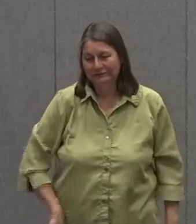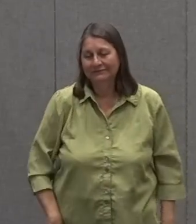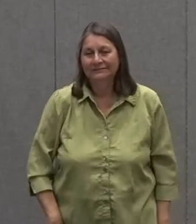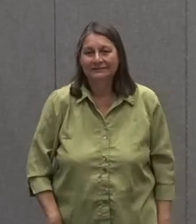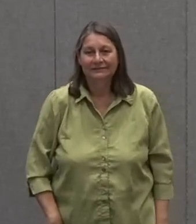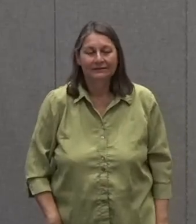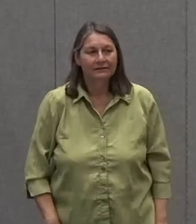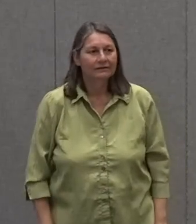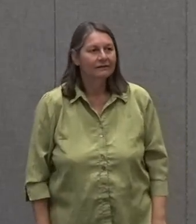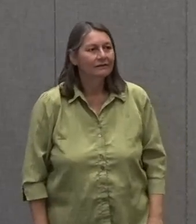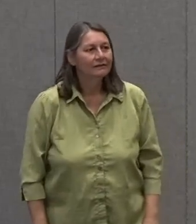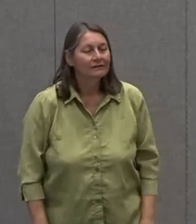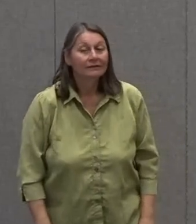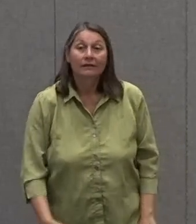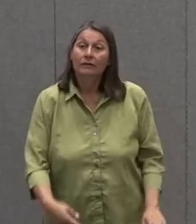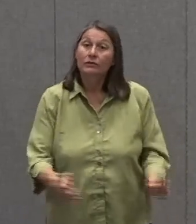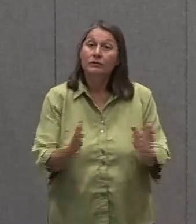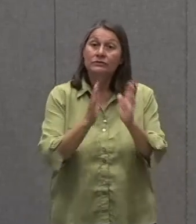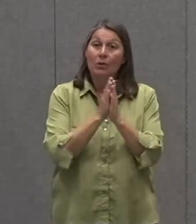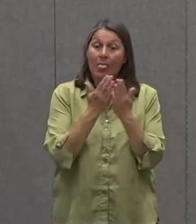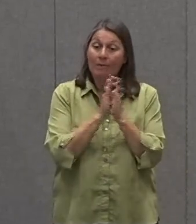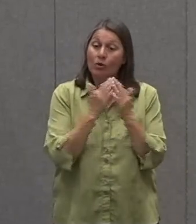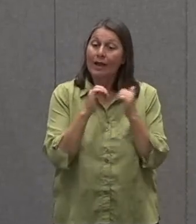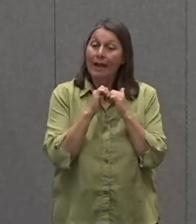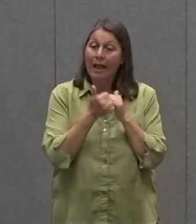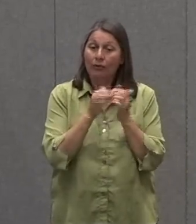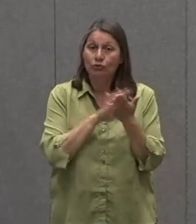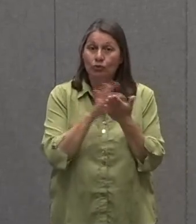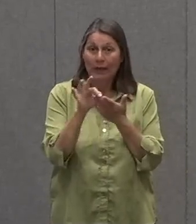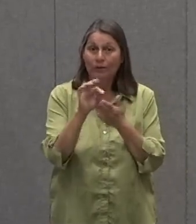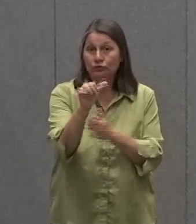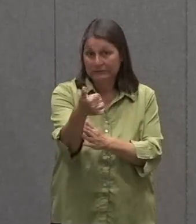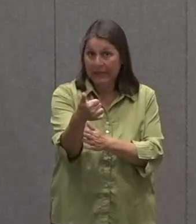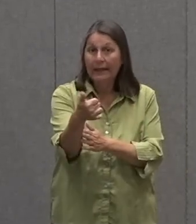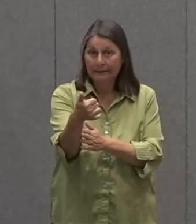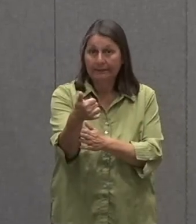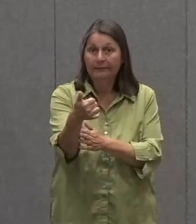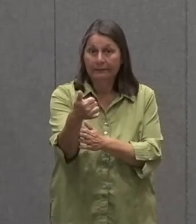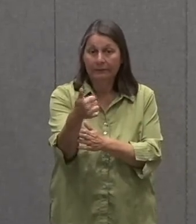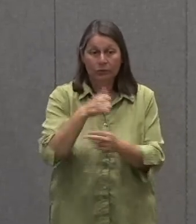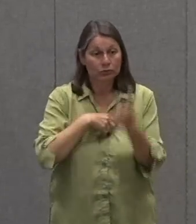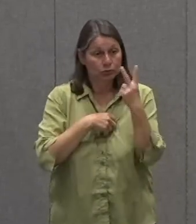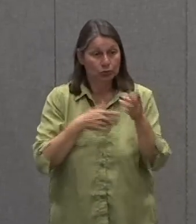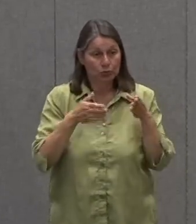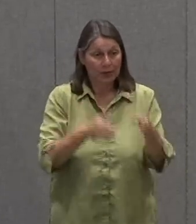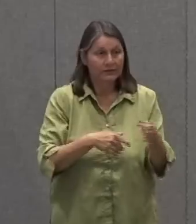So that was the book on "Two Ways to Count to Ten." Do you have any idea